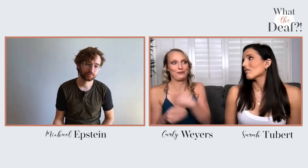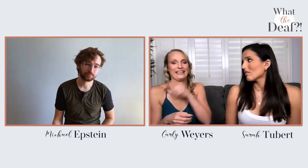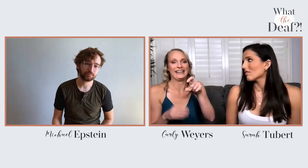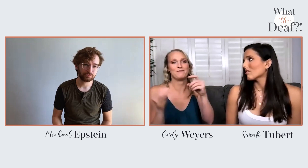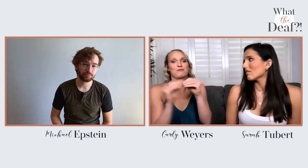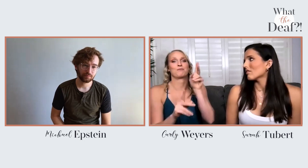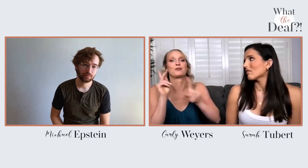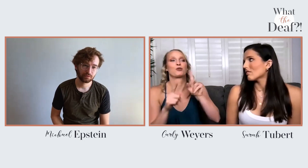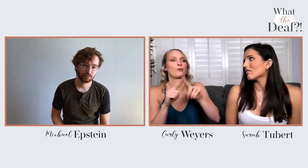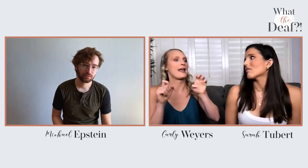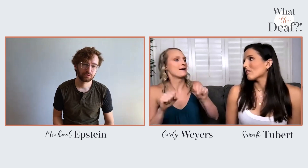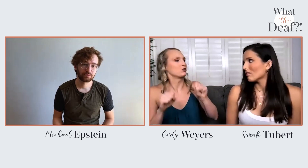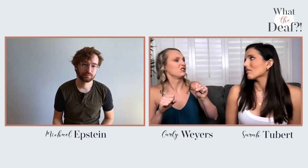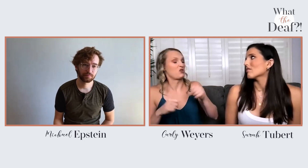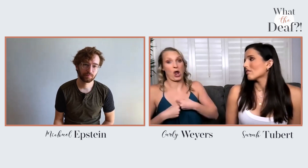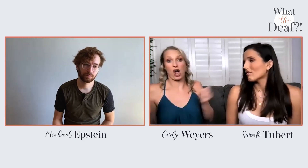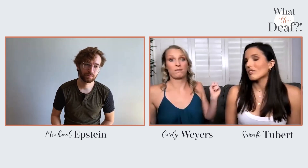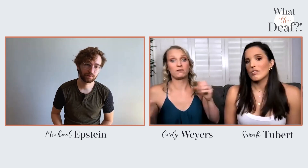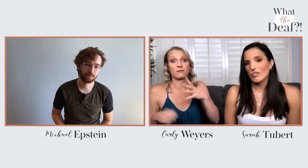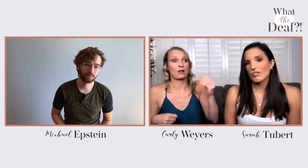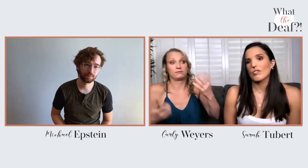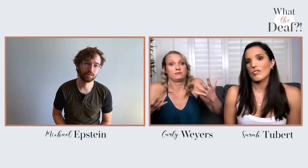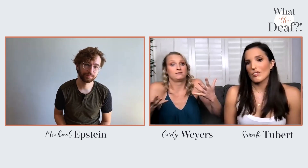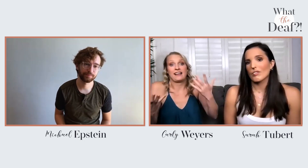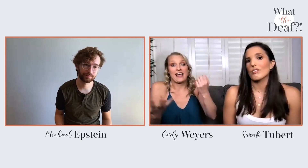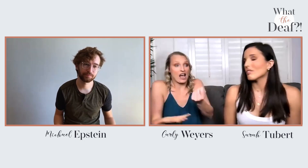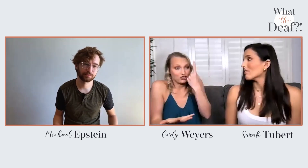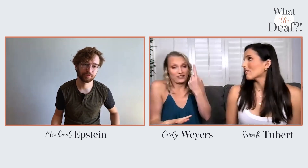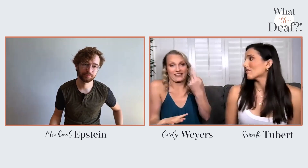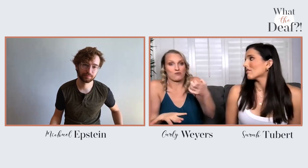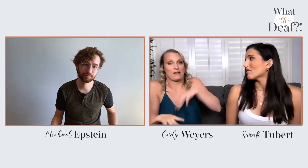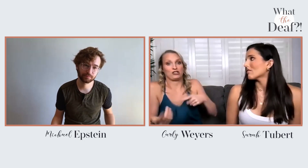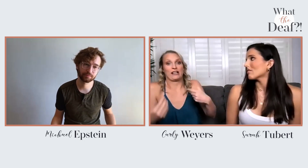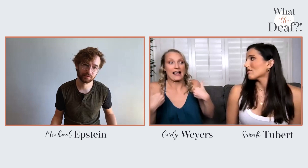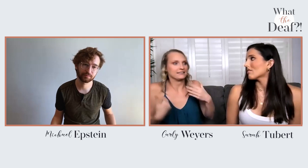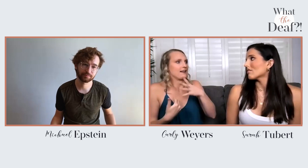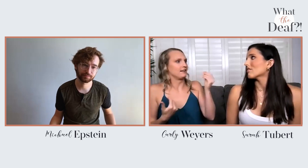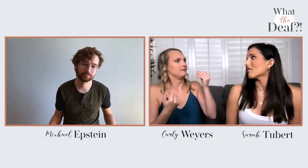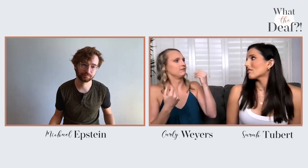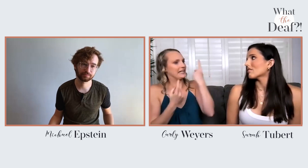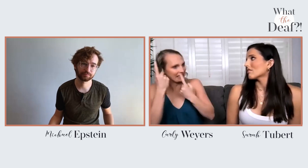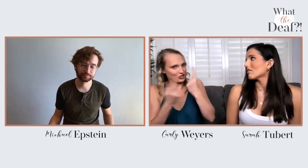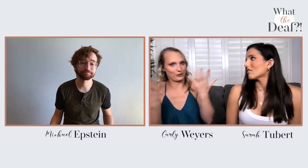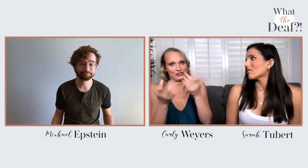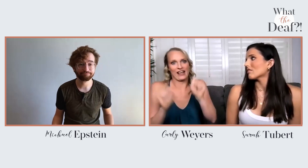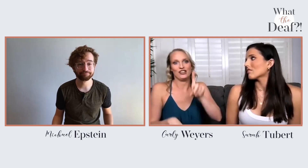We need more people to be able to open up and understand the privileges that we have and consider what we could do